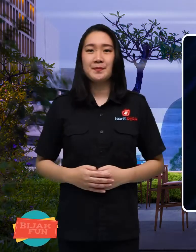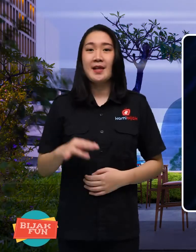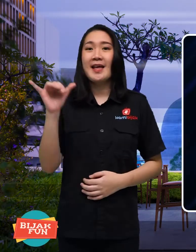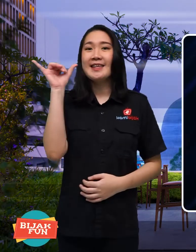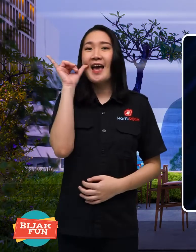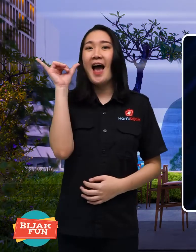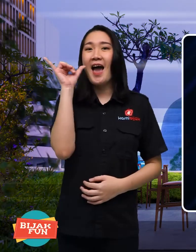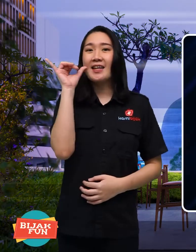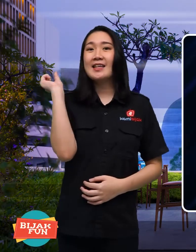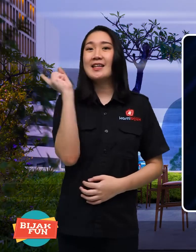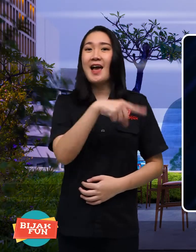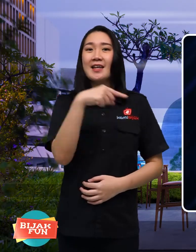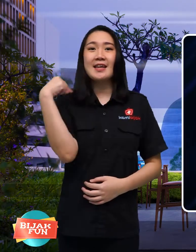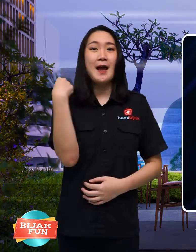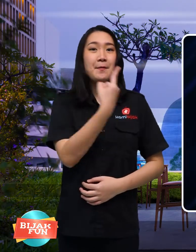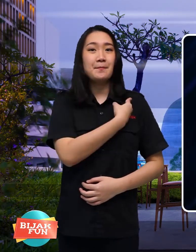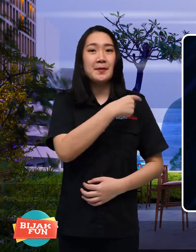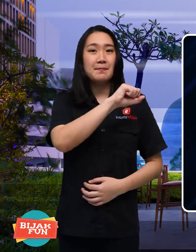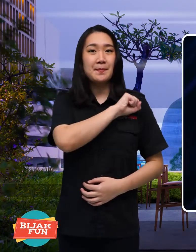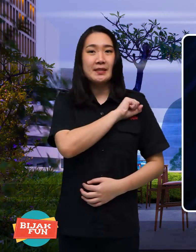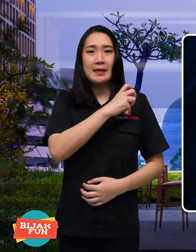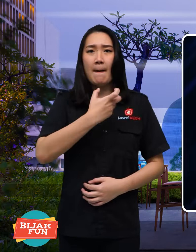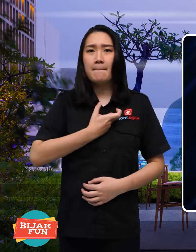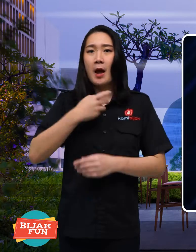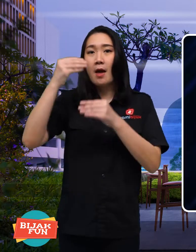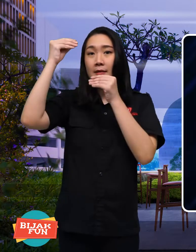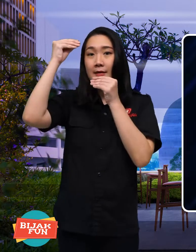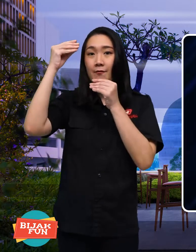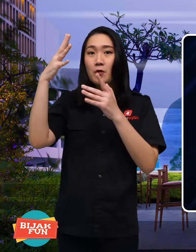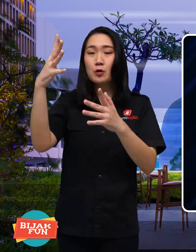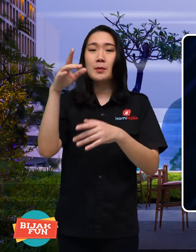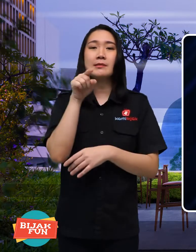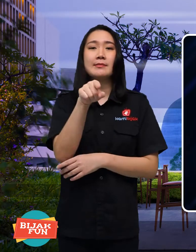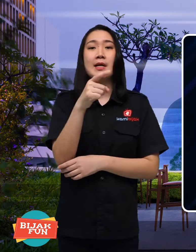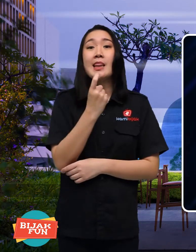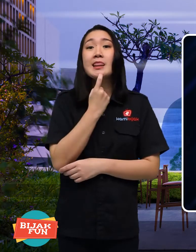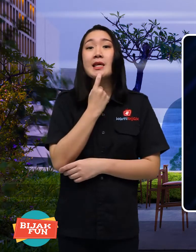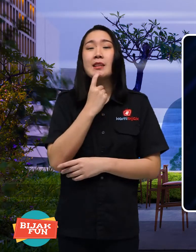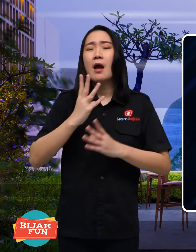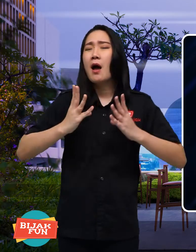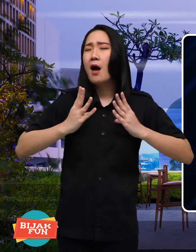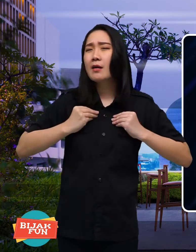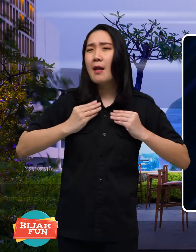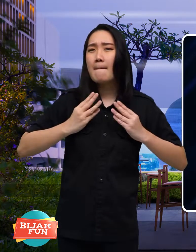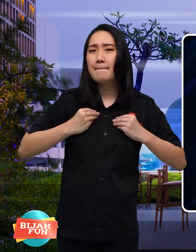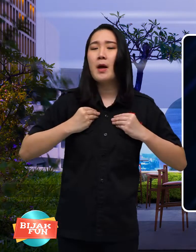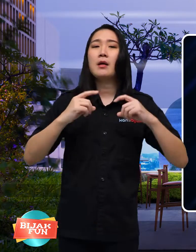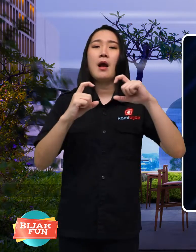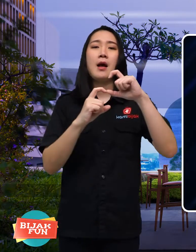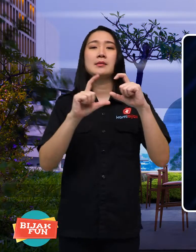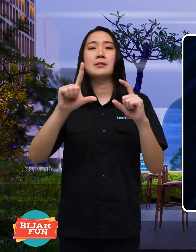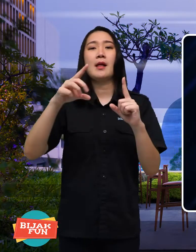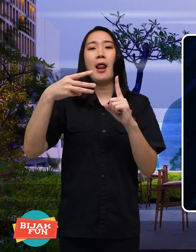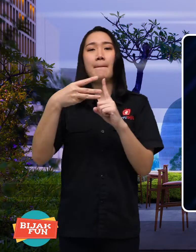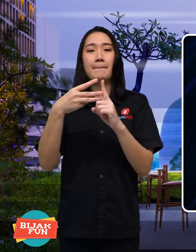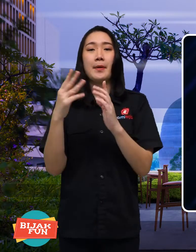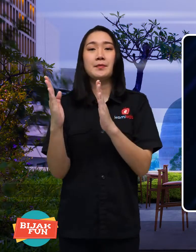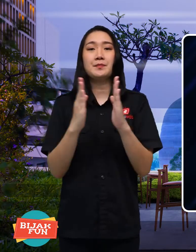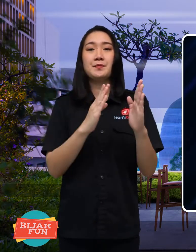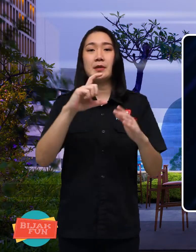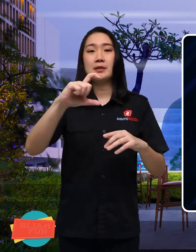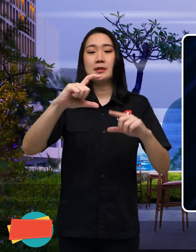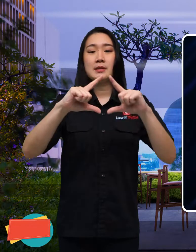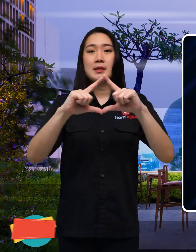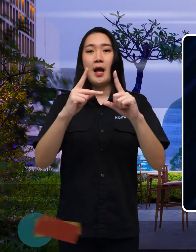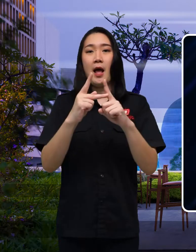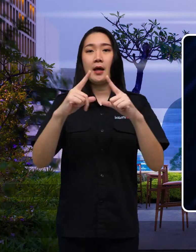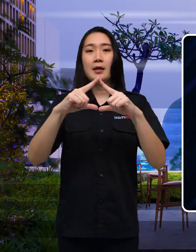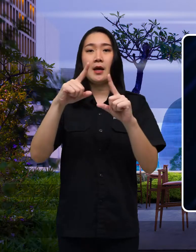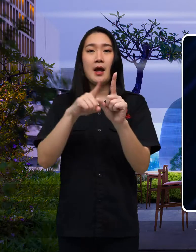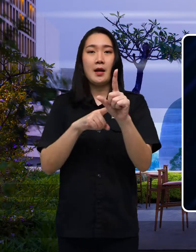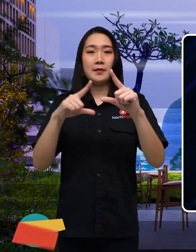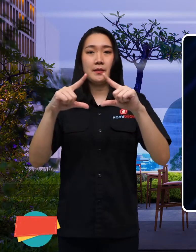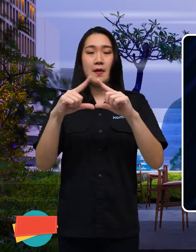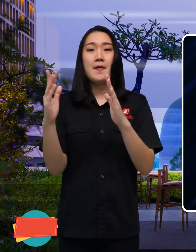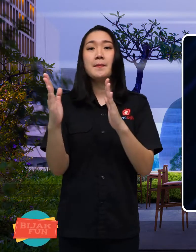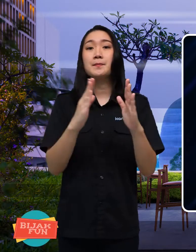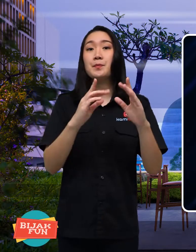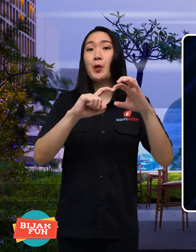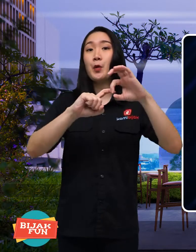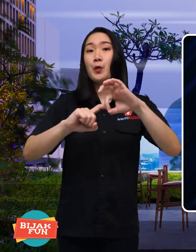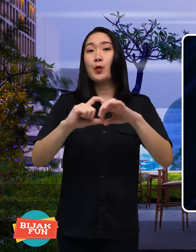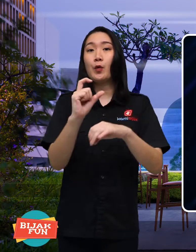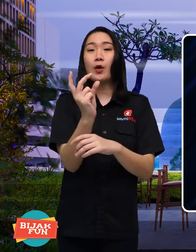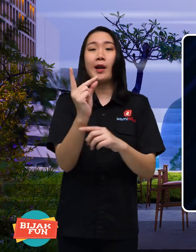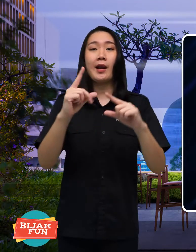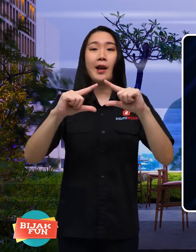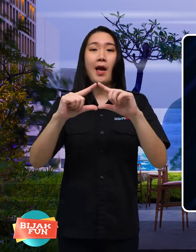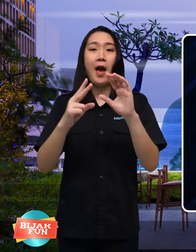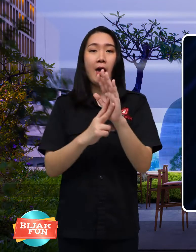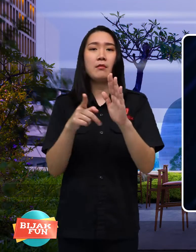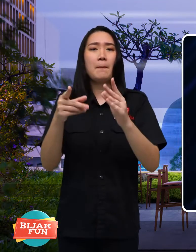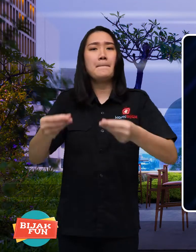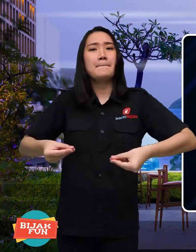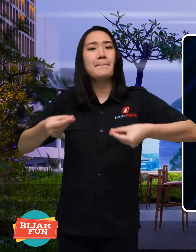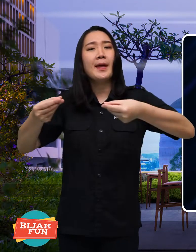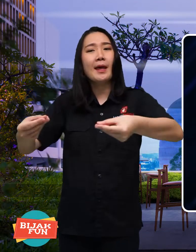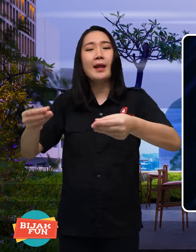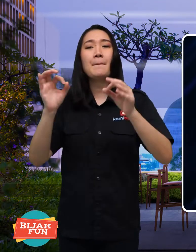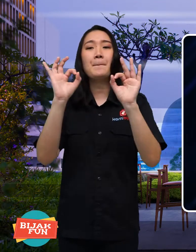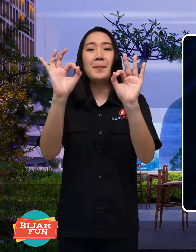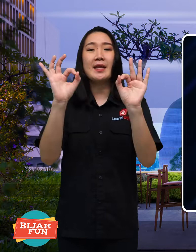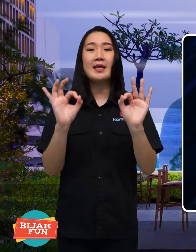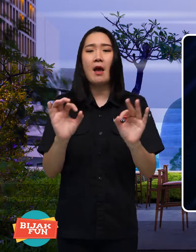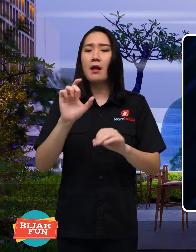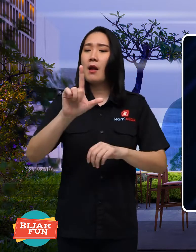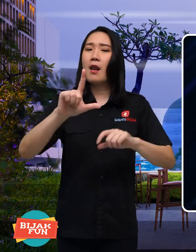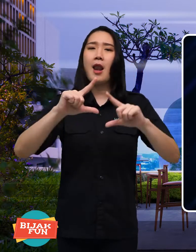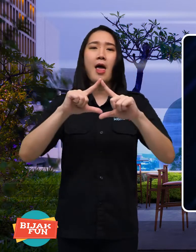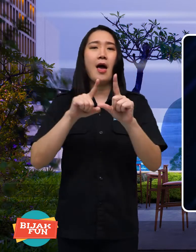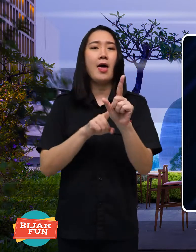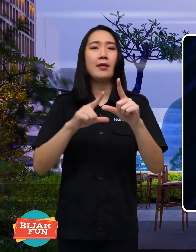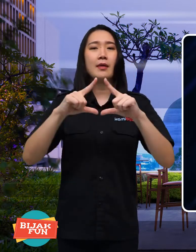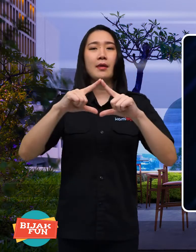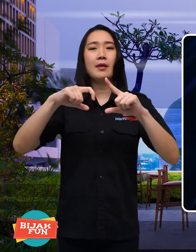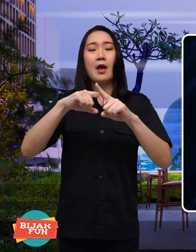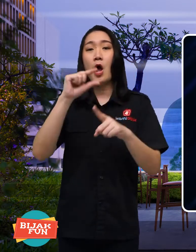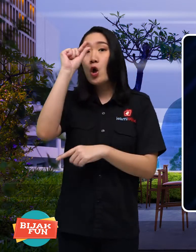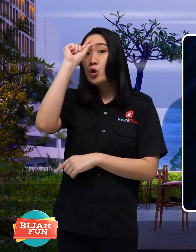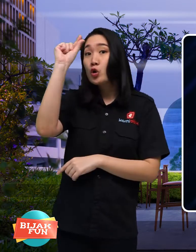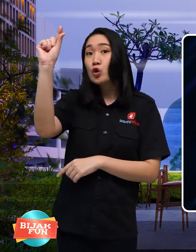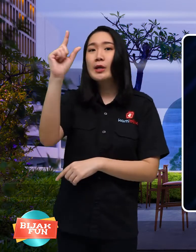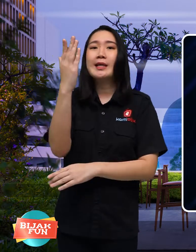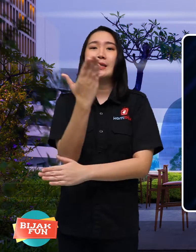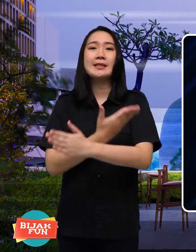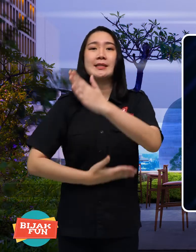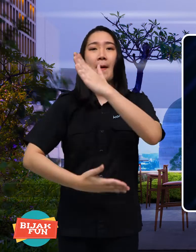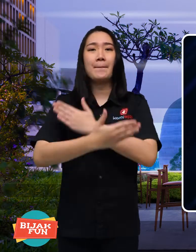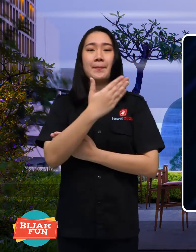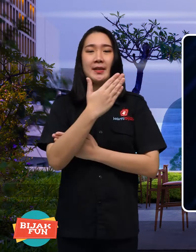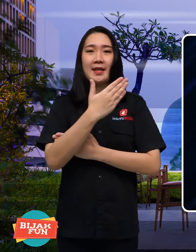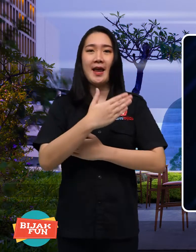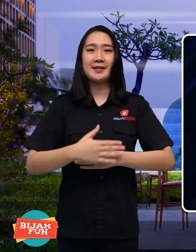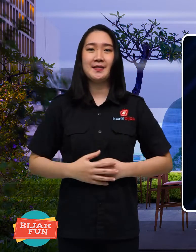I'm Yani from Us, Wise, I want to convey the hope of SLB Cahaya Qur'an provides proper education for Disabilities.